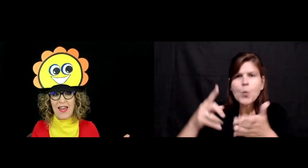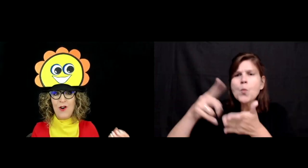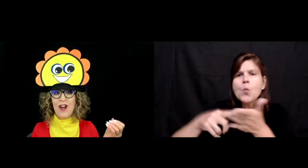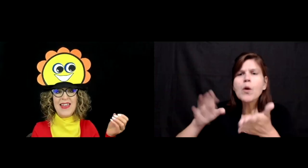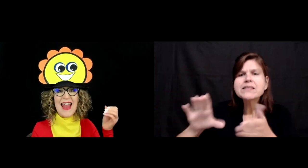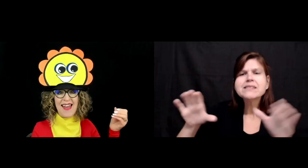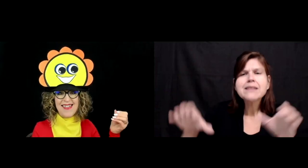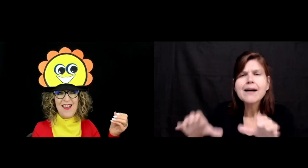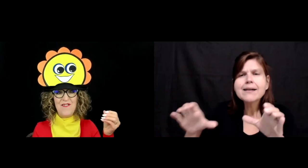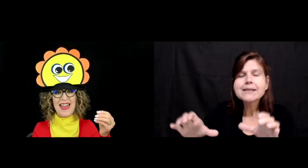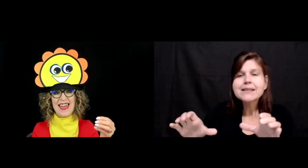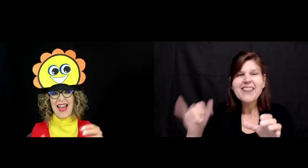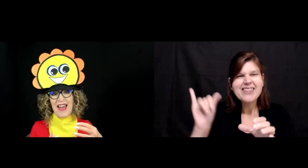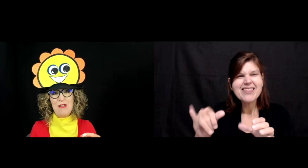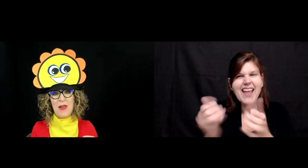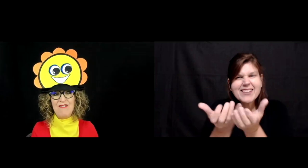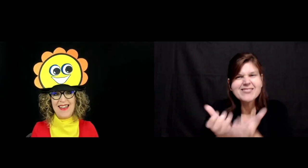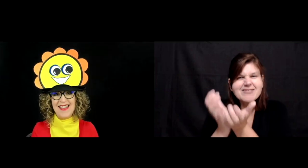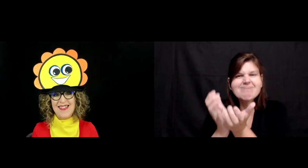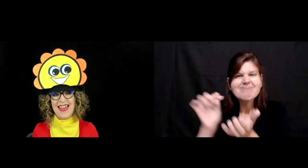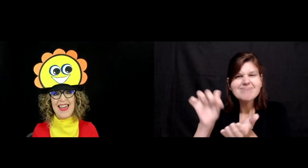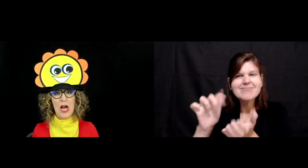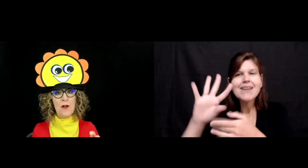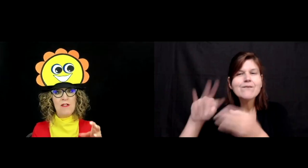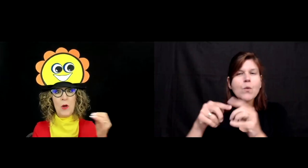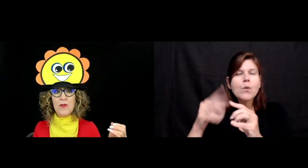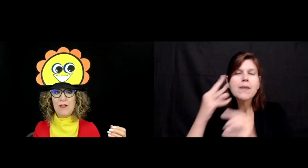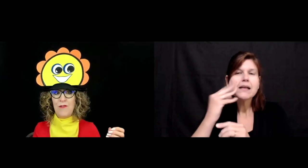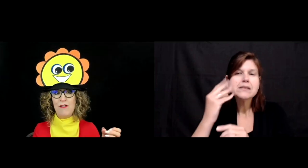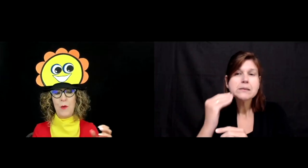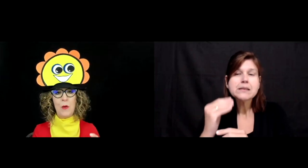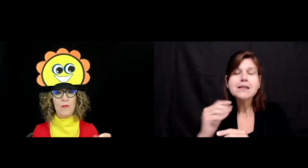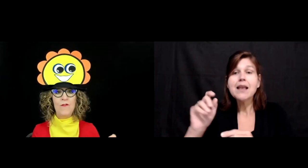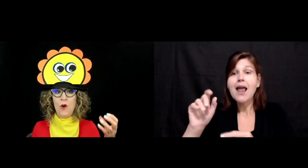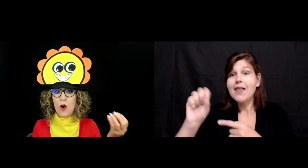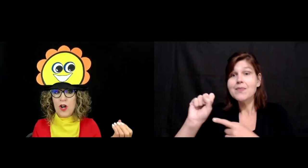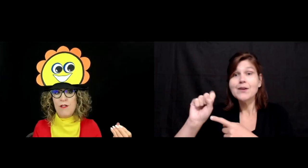I call it the 'ness of the experience, the spoonness of the spoon, the forkness of the fork,